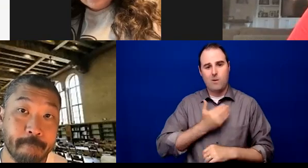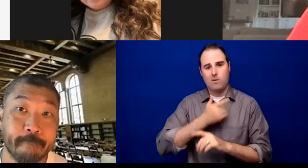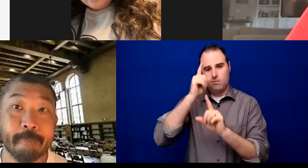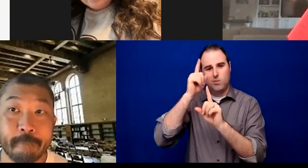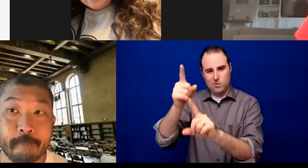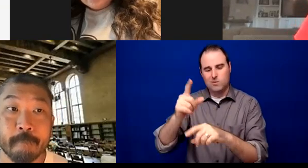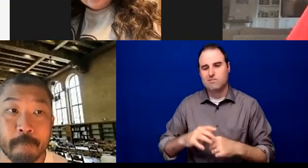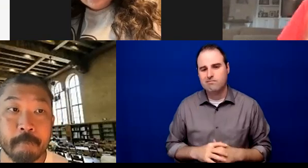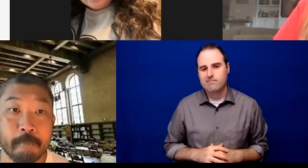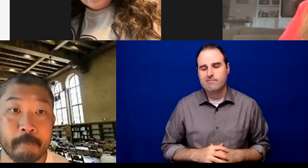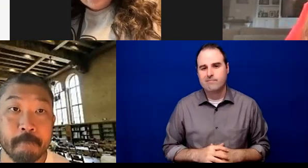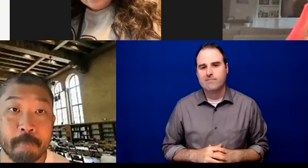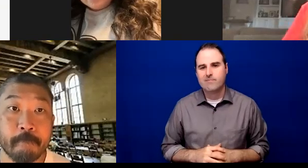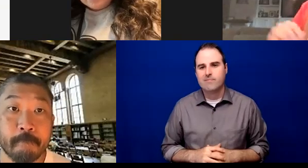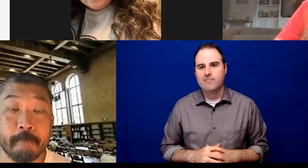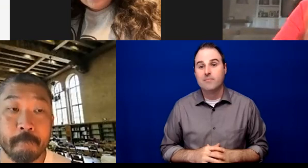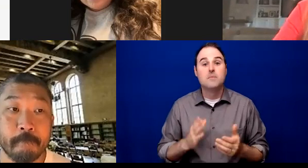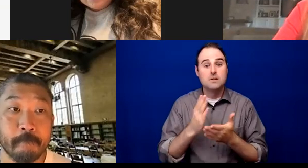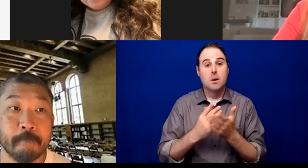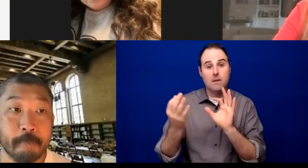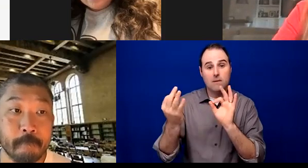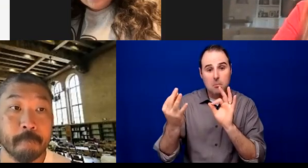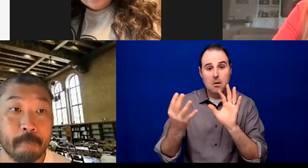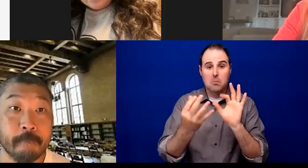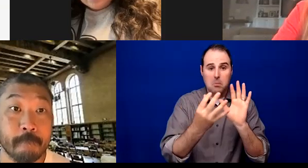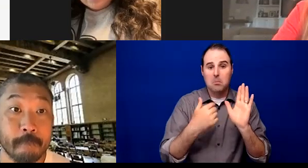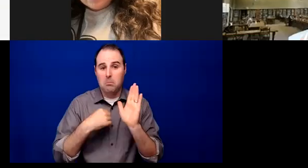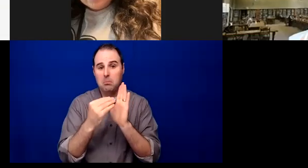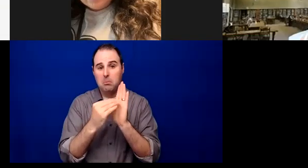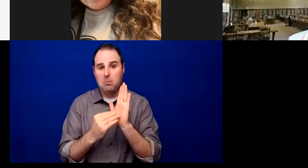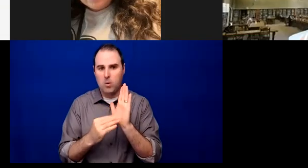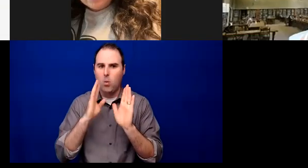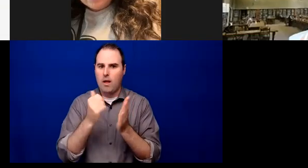I think some of the feedback I got will be really useful and add a little bit more layer and dimension to it.